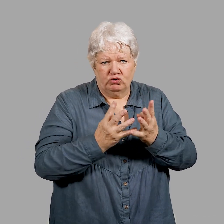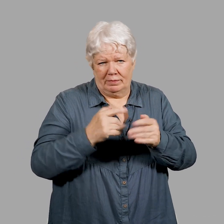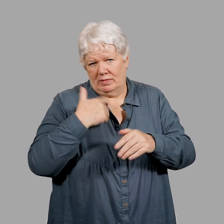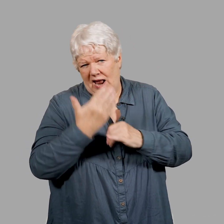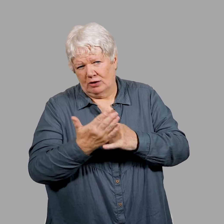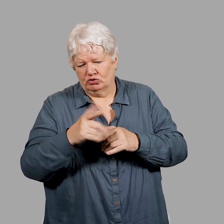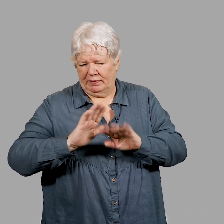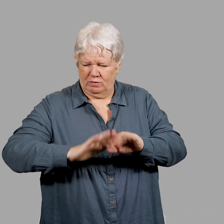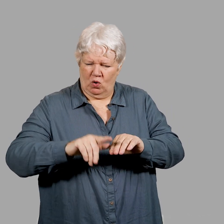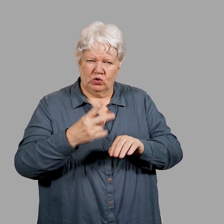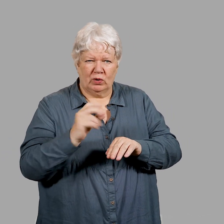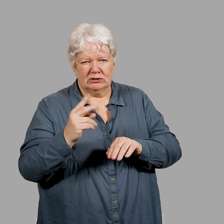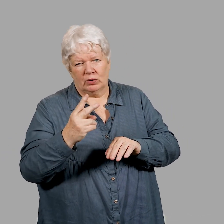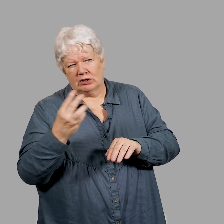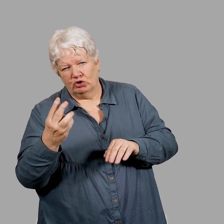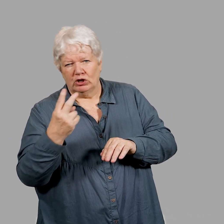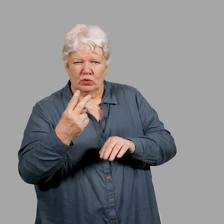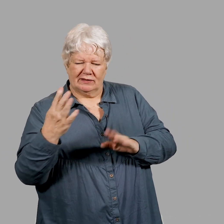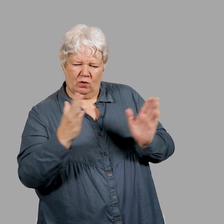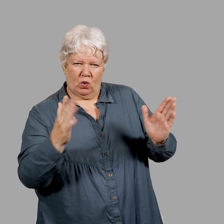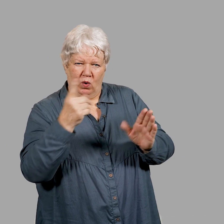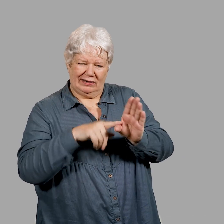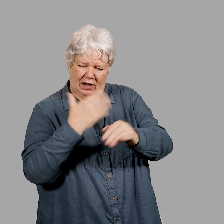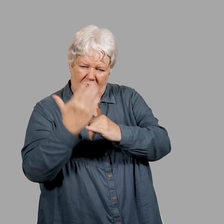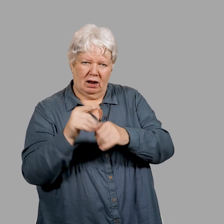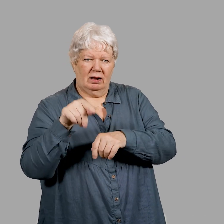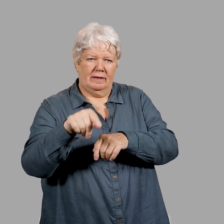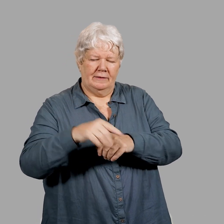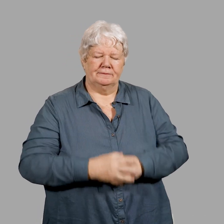before end of academic year 2023-24.